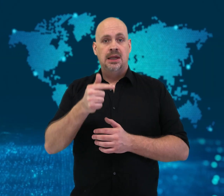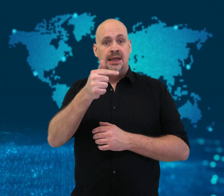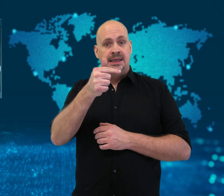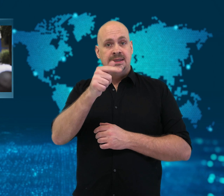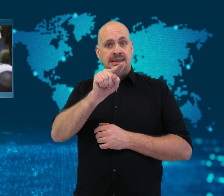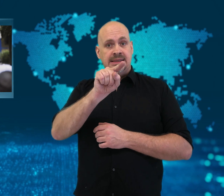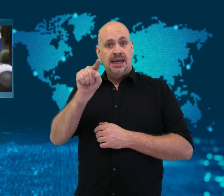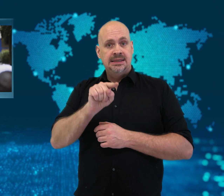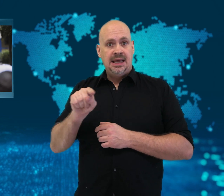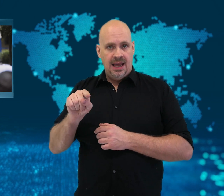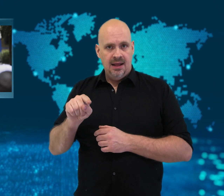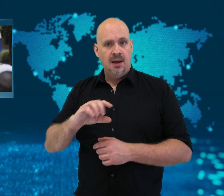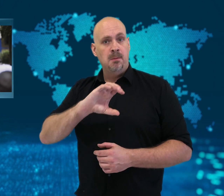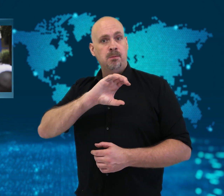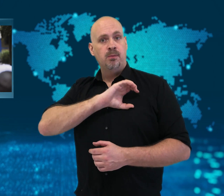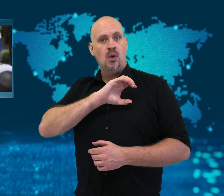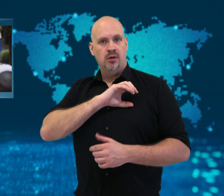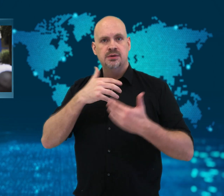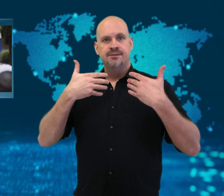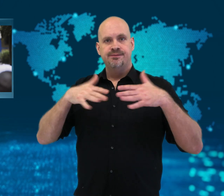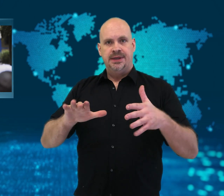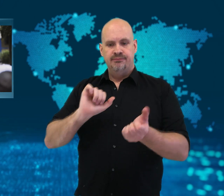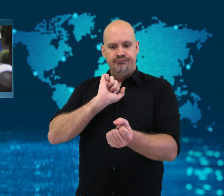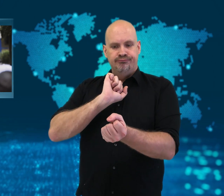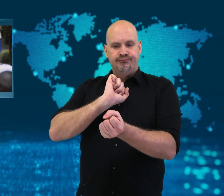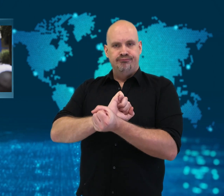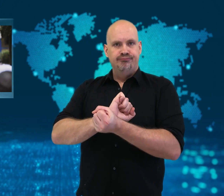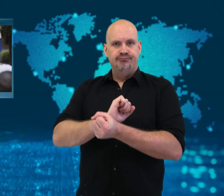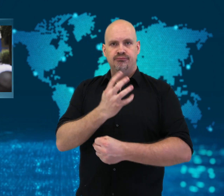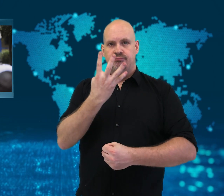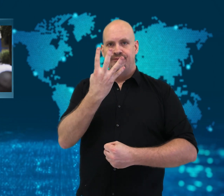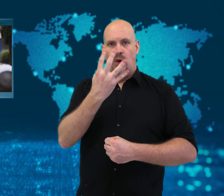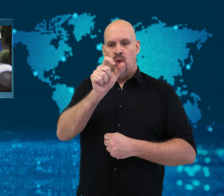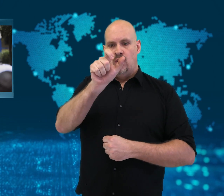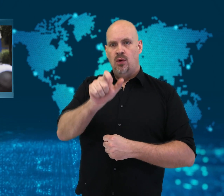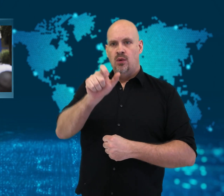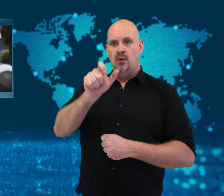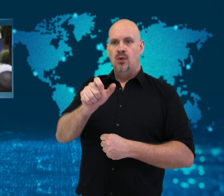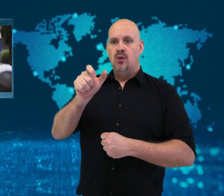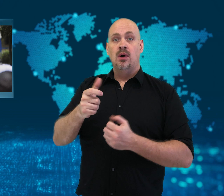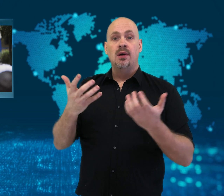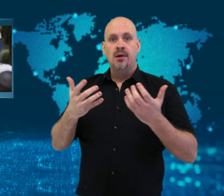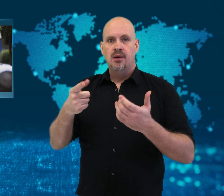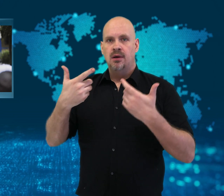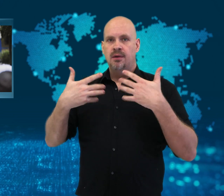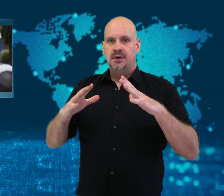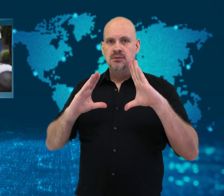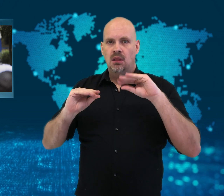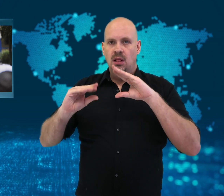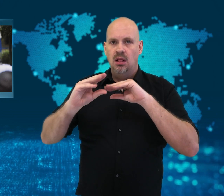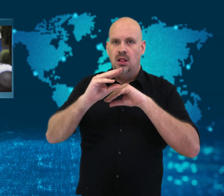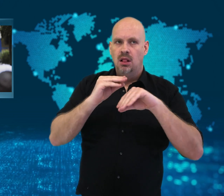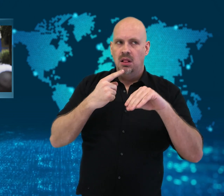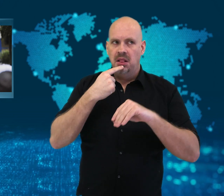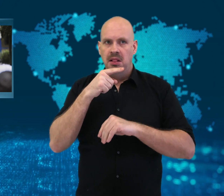[Gavin]: Police in Tanzania have arrested four people for spreading